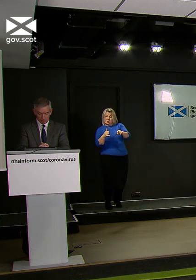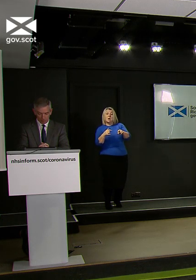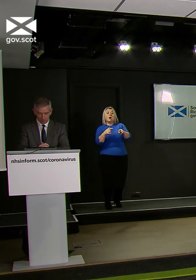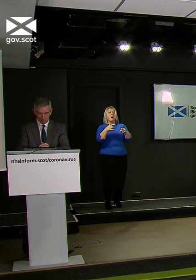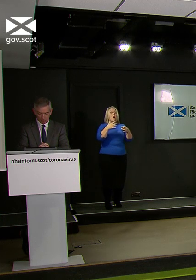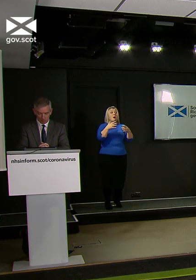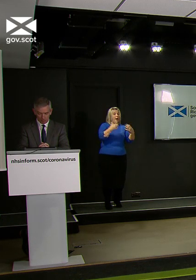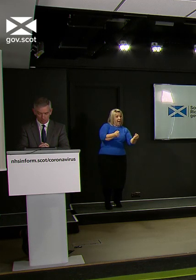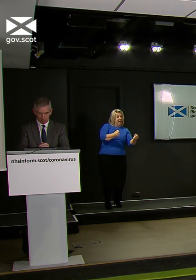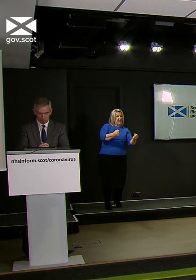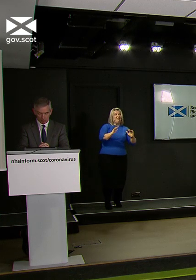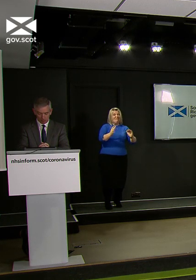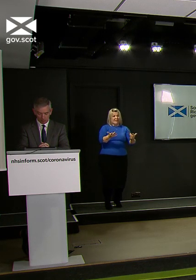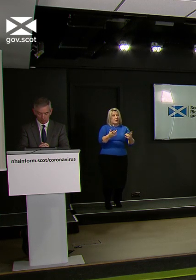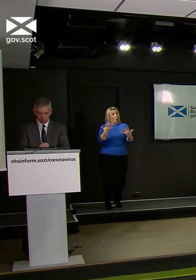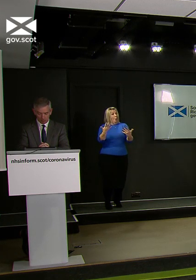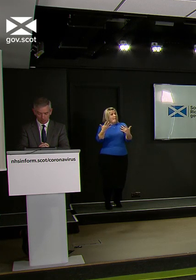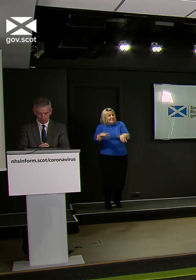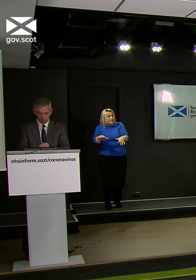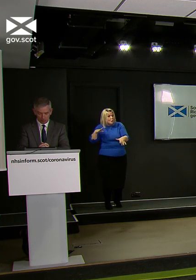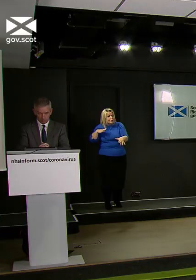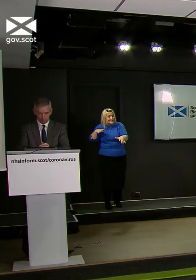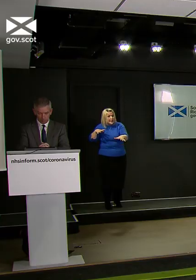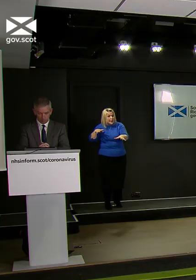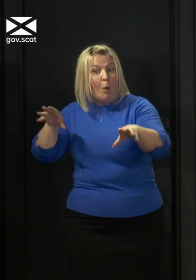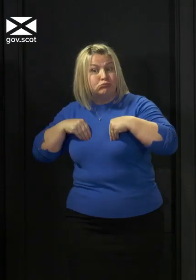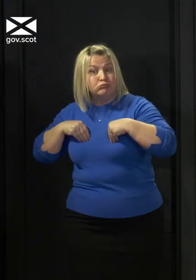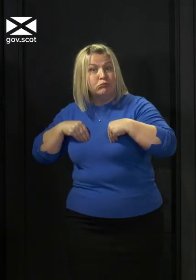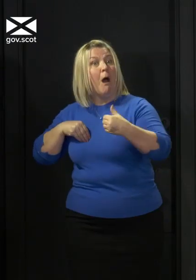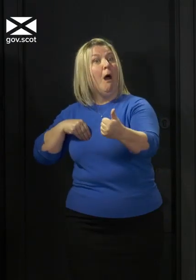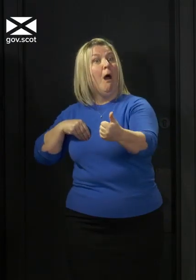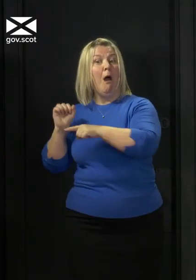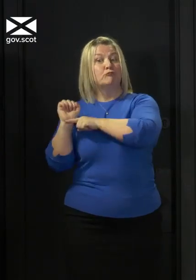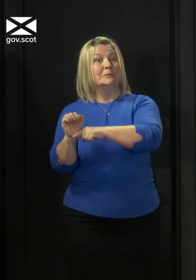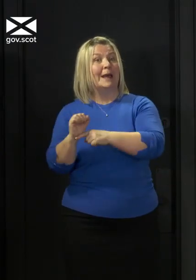state of play reap regress towards antibody testing okay hand over to